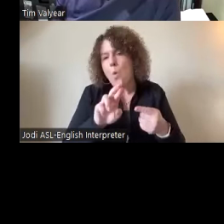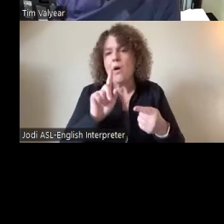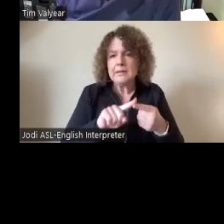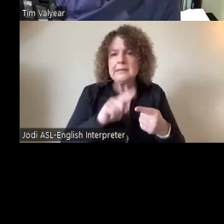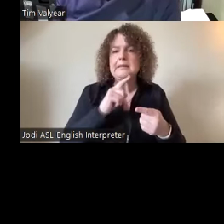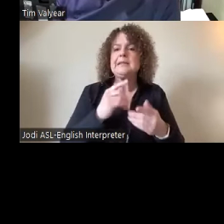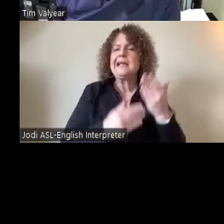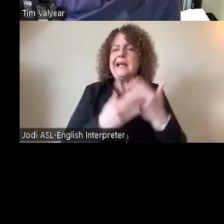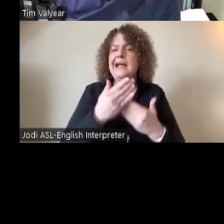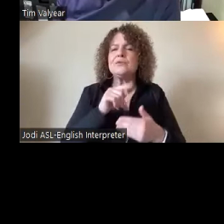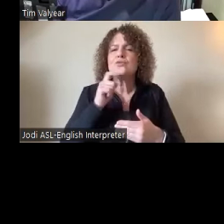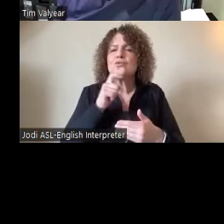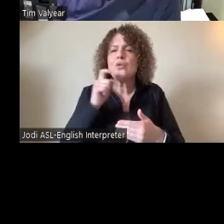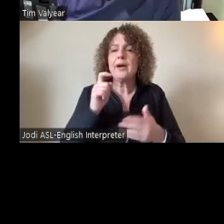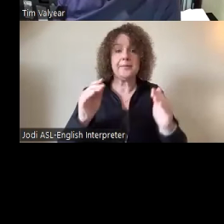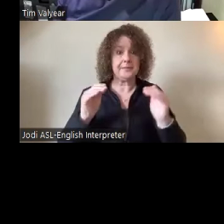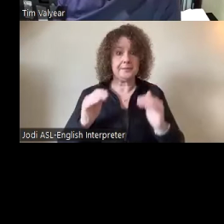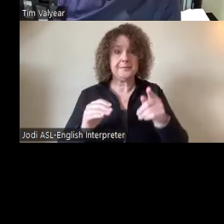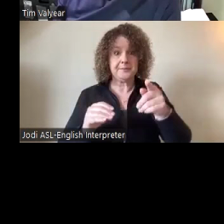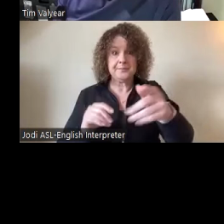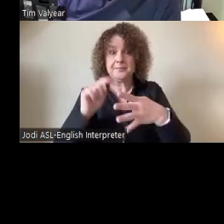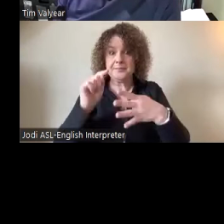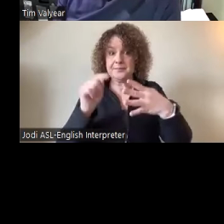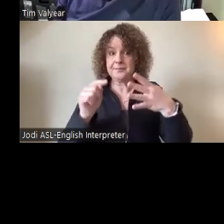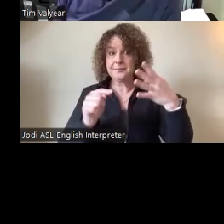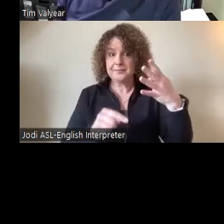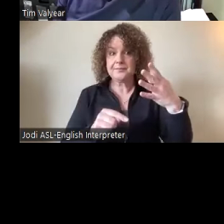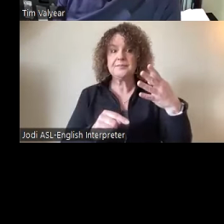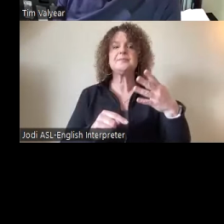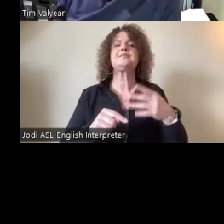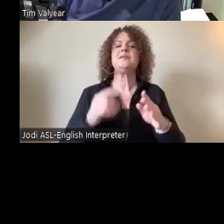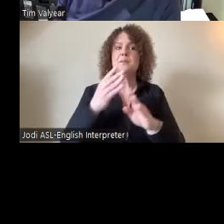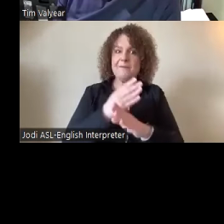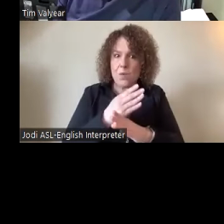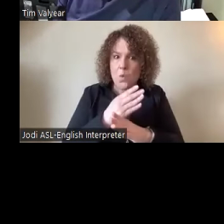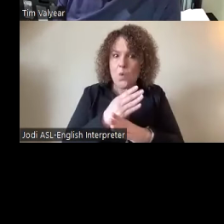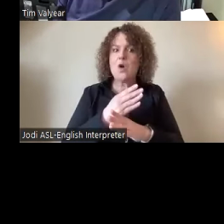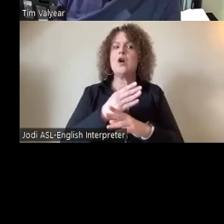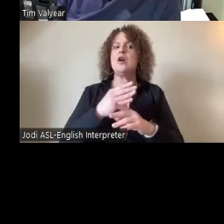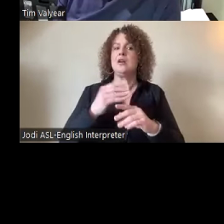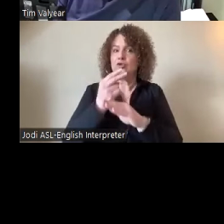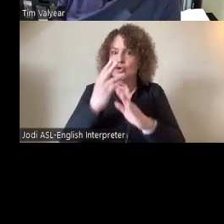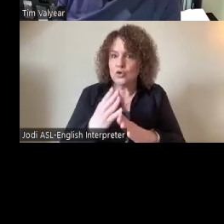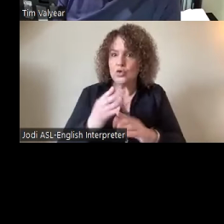alcohol-based hand rubs for 20 seconds or until your hands are dry. The four moments of hand hygiene are